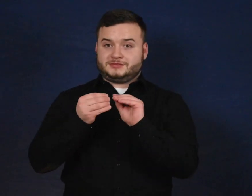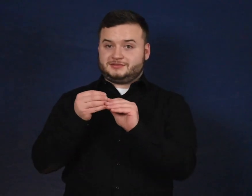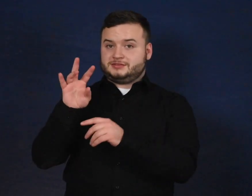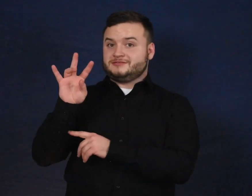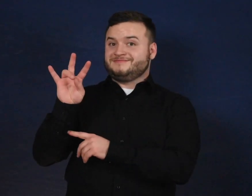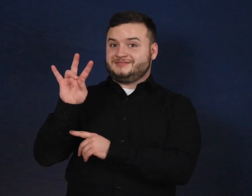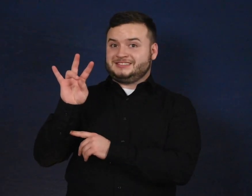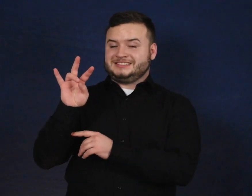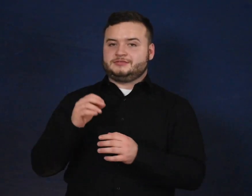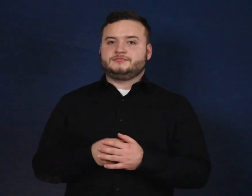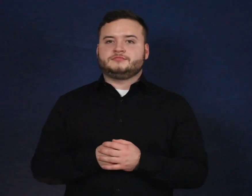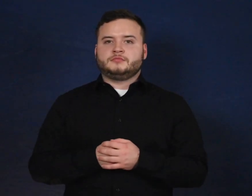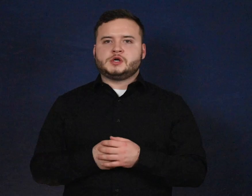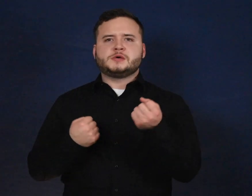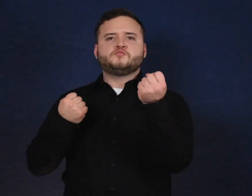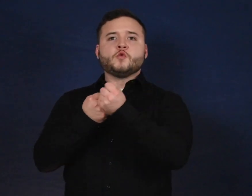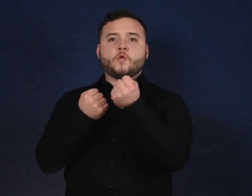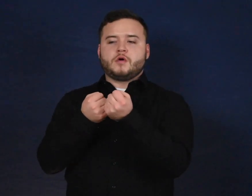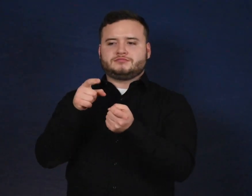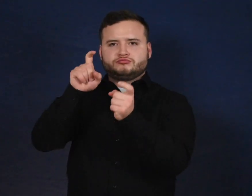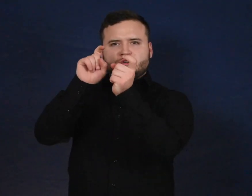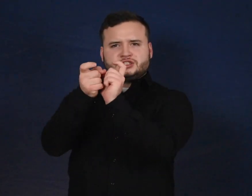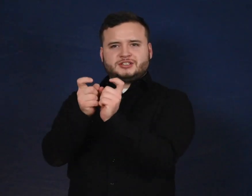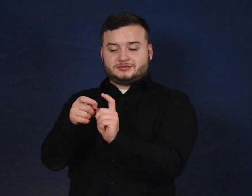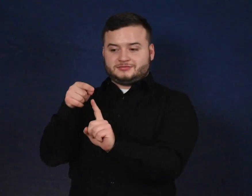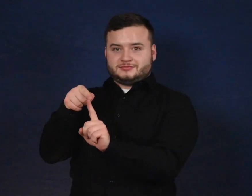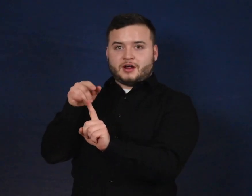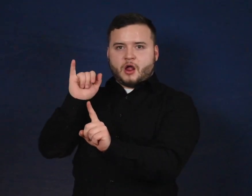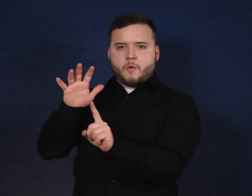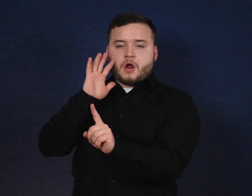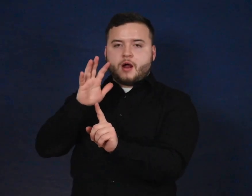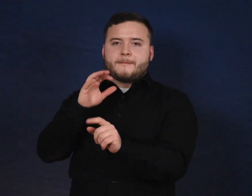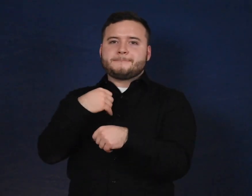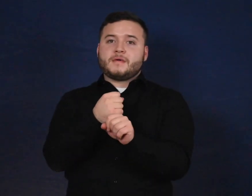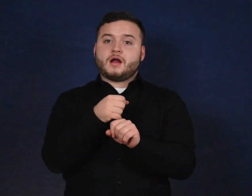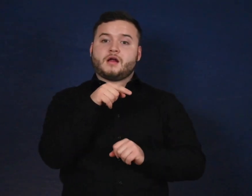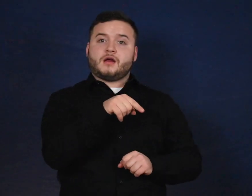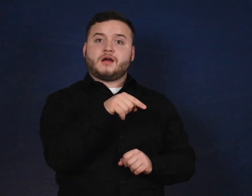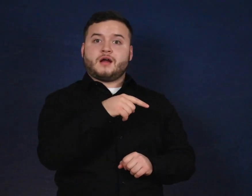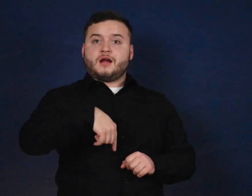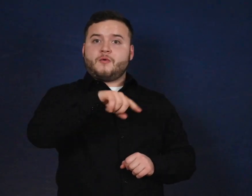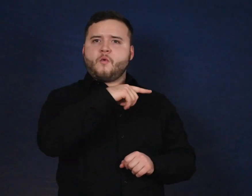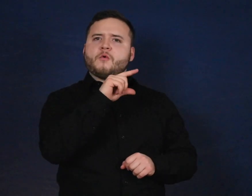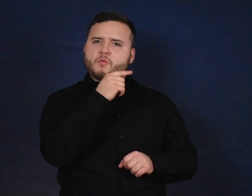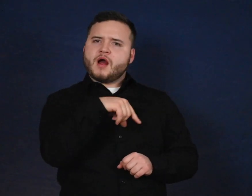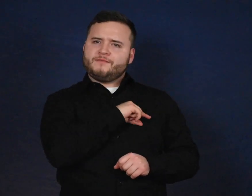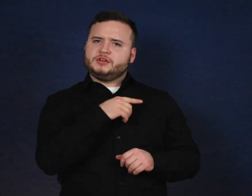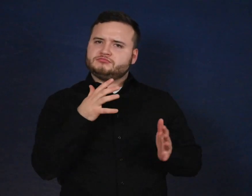7. Support changes that will make it easier for qualified candidates